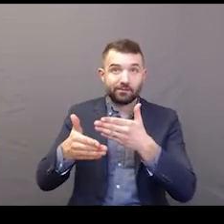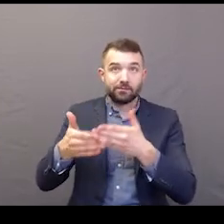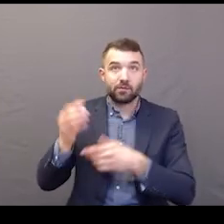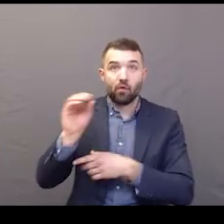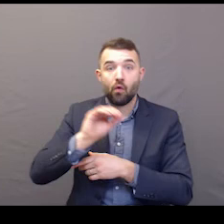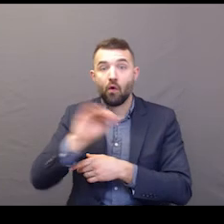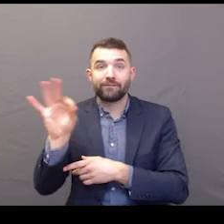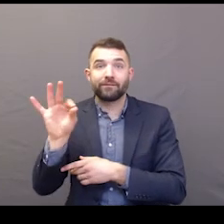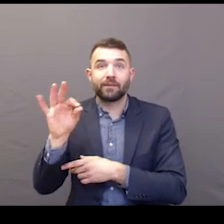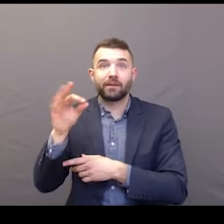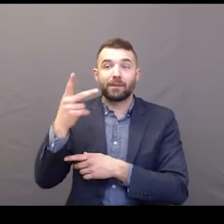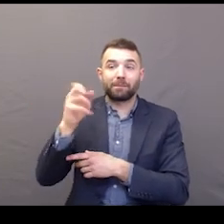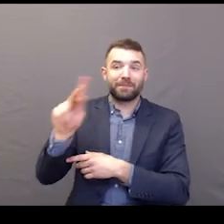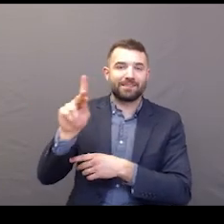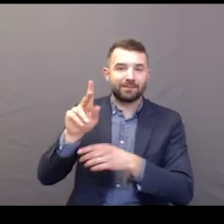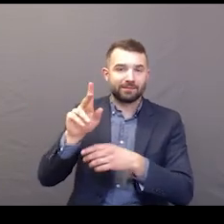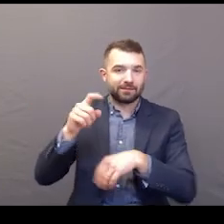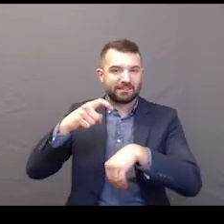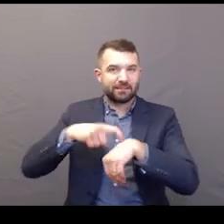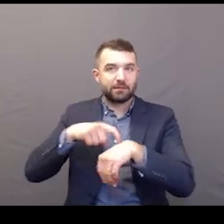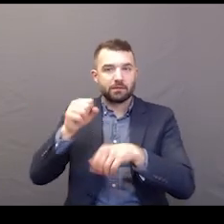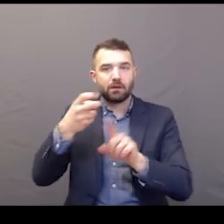where riders could connect to the Stride S3 line or S2 line.